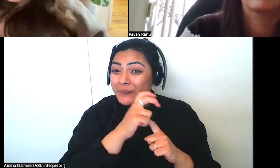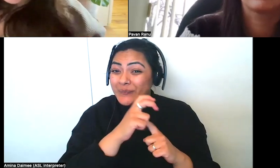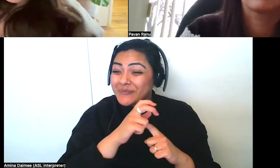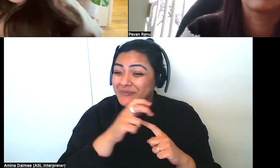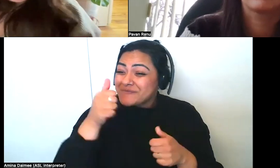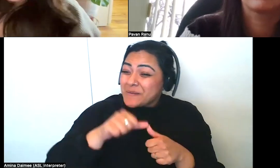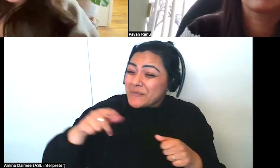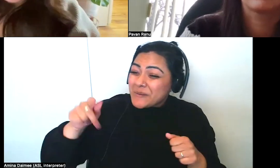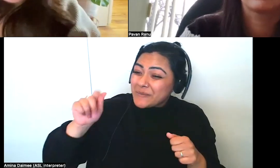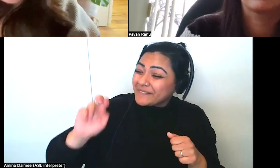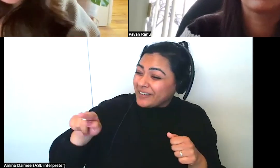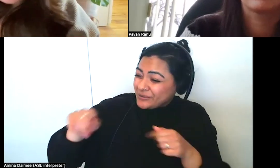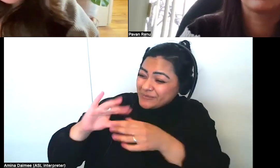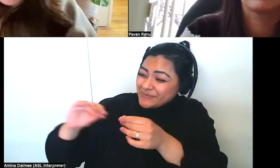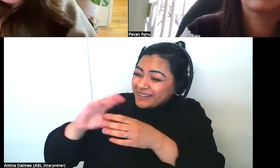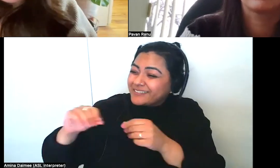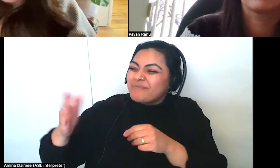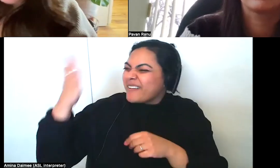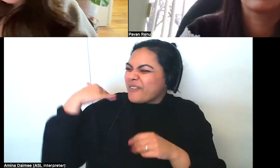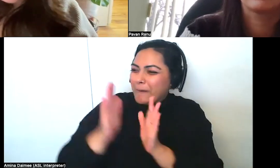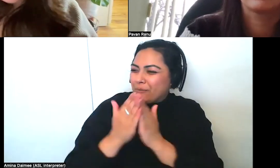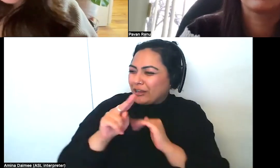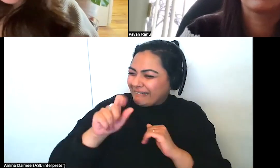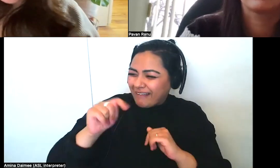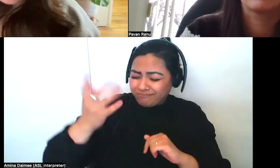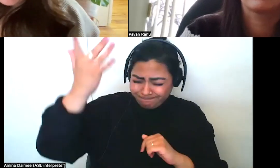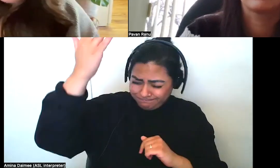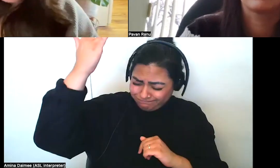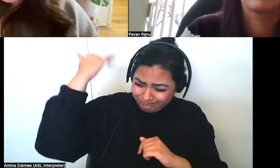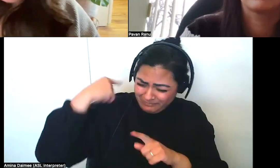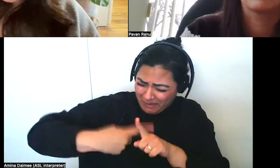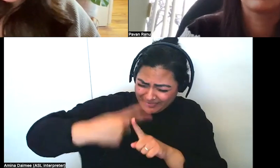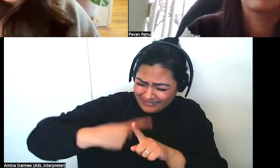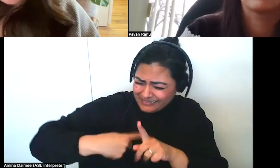when you came and spoke with us at BookNet months and months and months ago and mentioned mushrooms